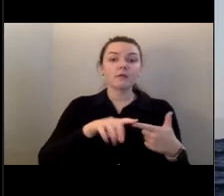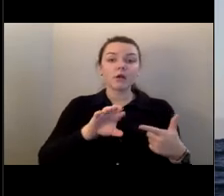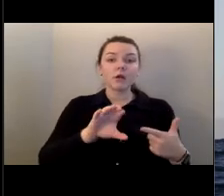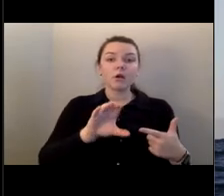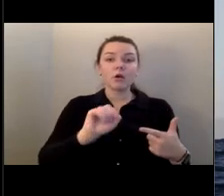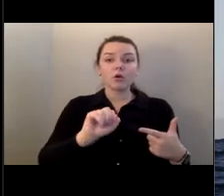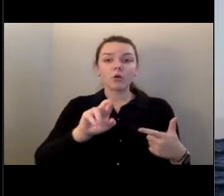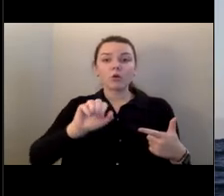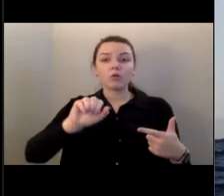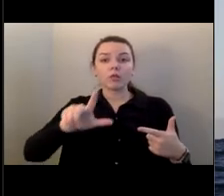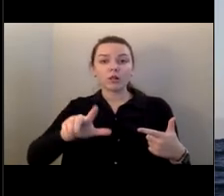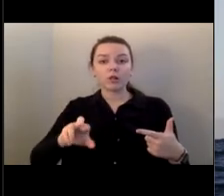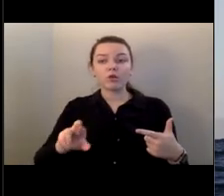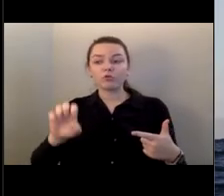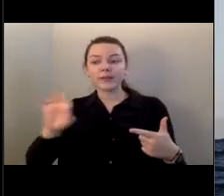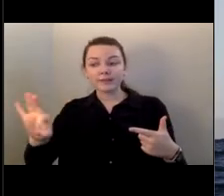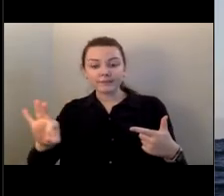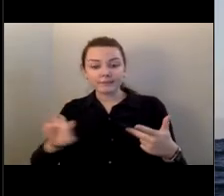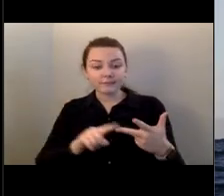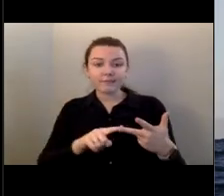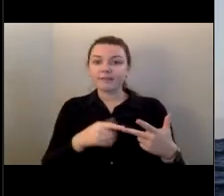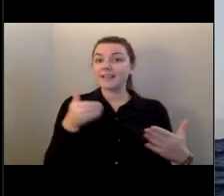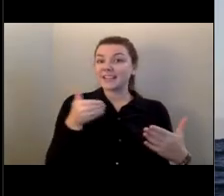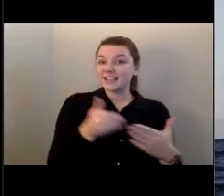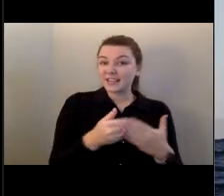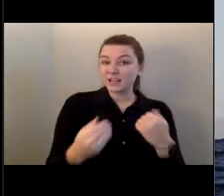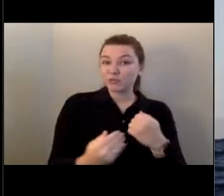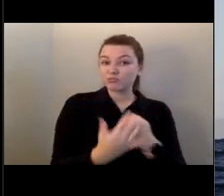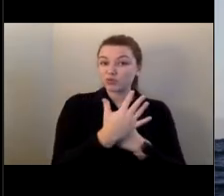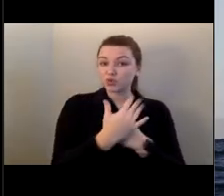Laurie says, "Near shore." David says, "Ocean."